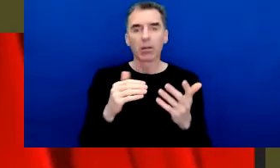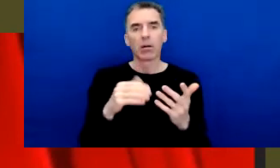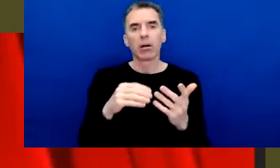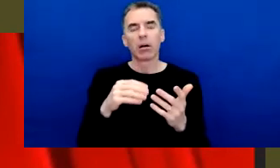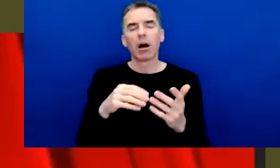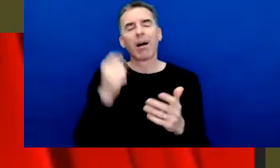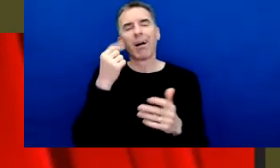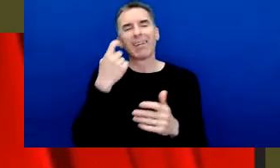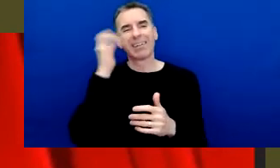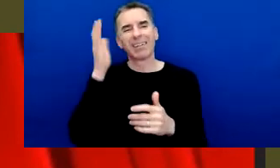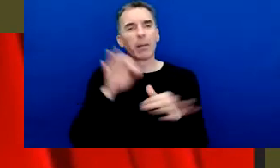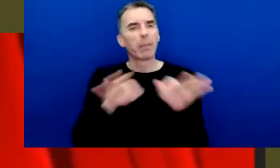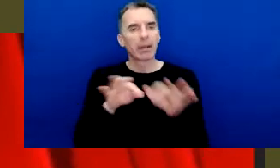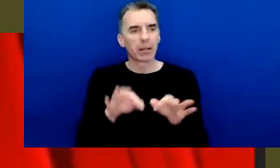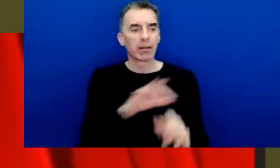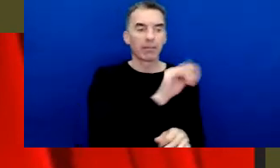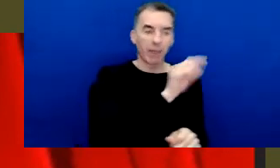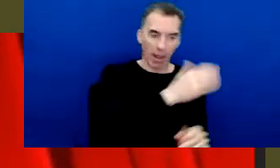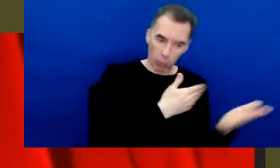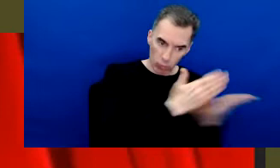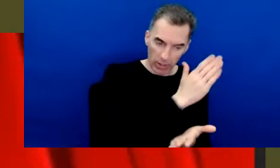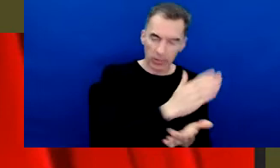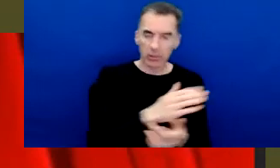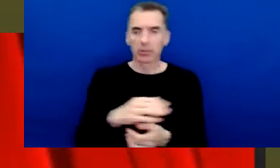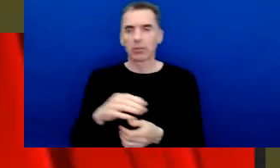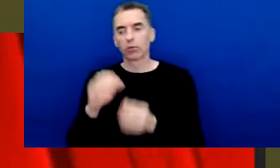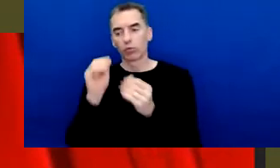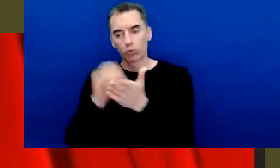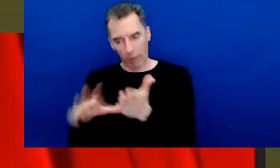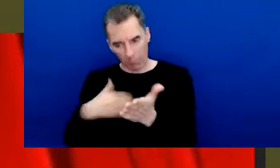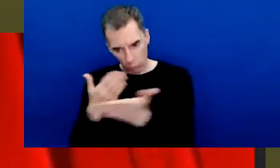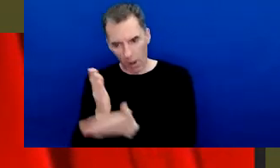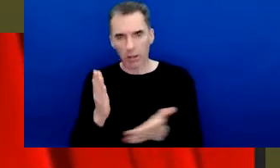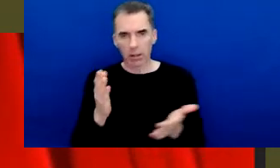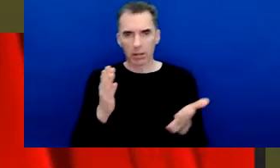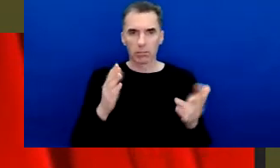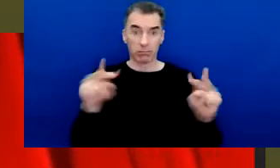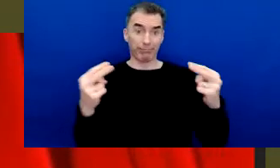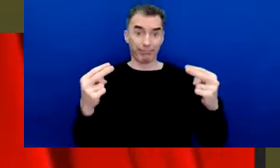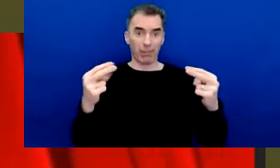And it's my job to make sure that all rights are respected but you know,